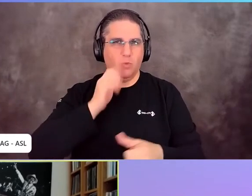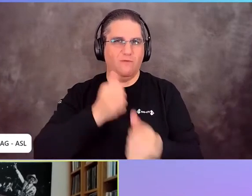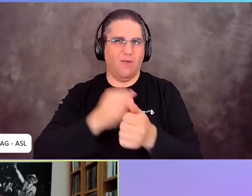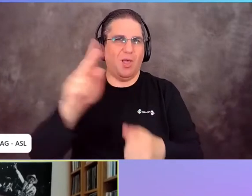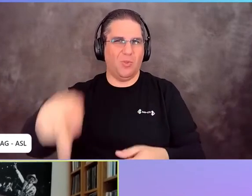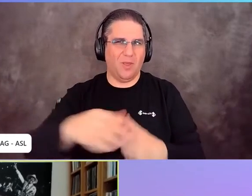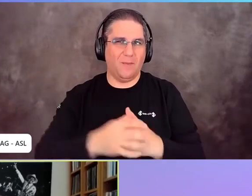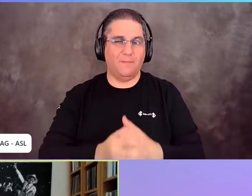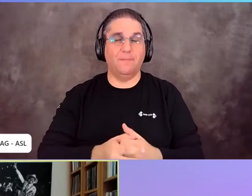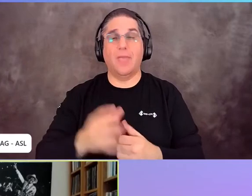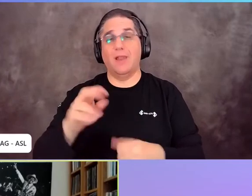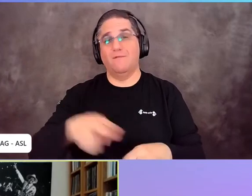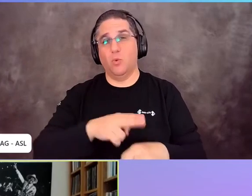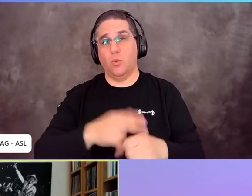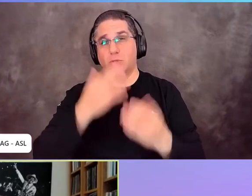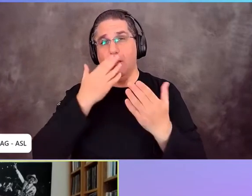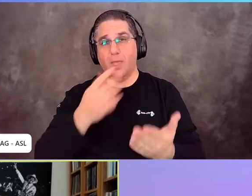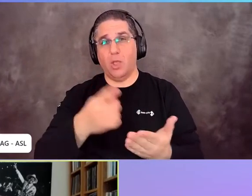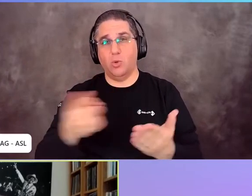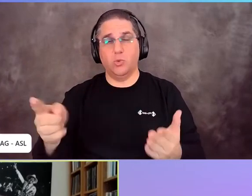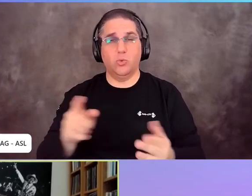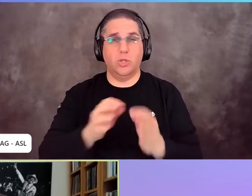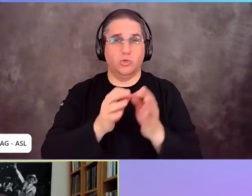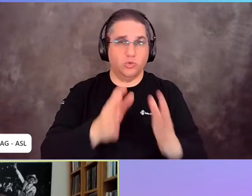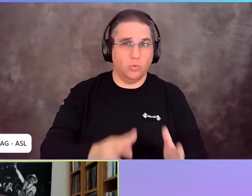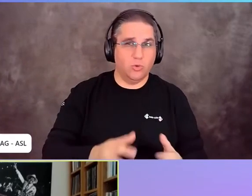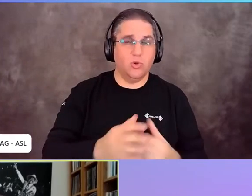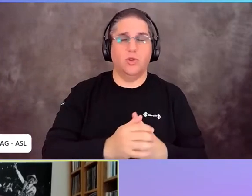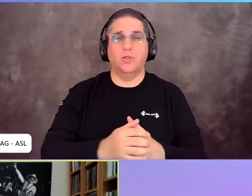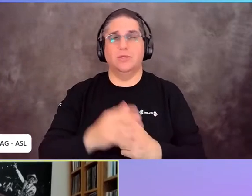Donald could answer questions offline. He will get back to